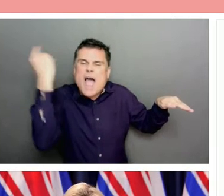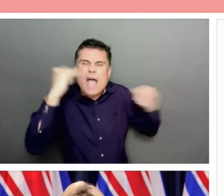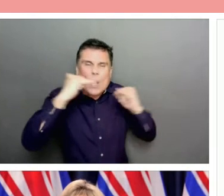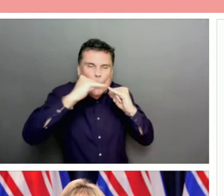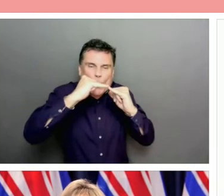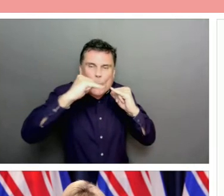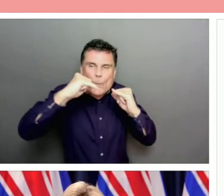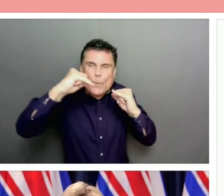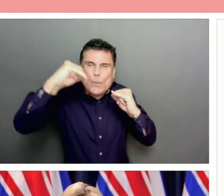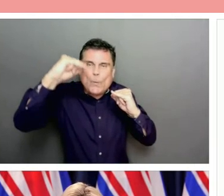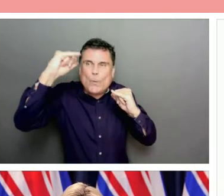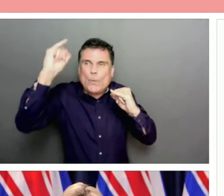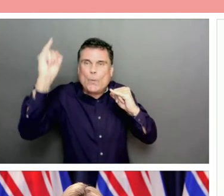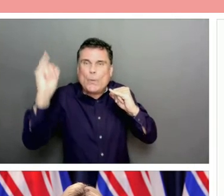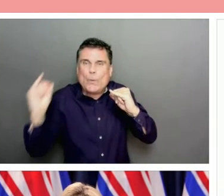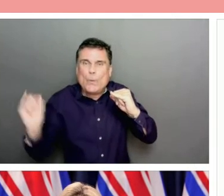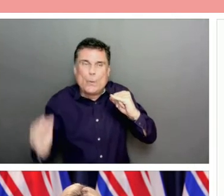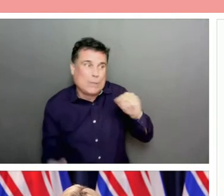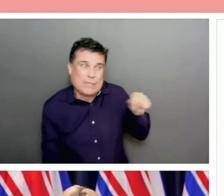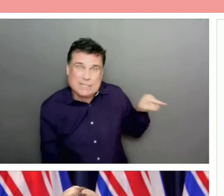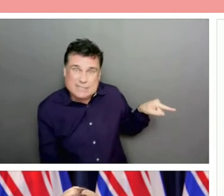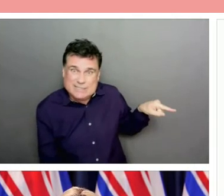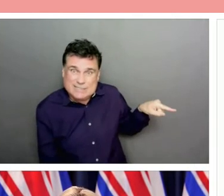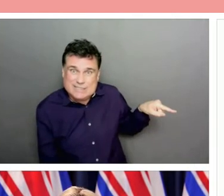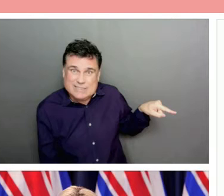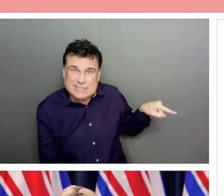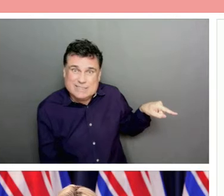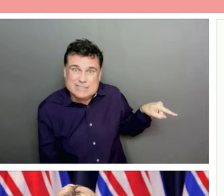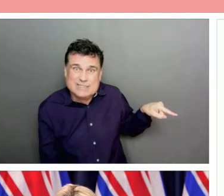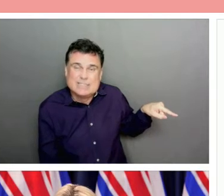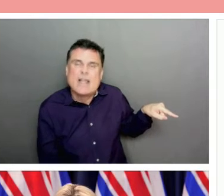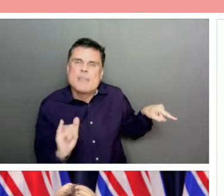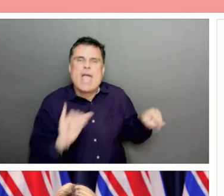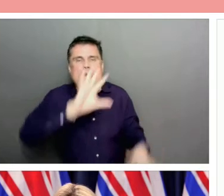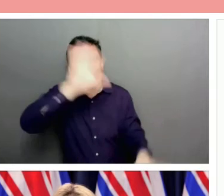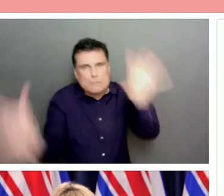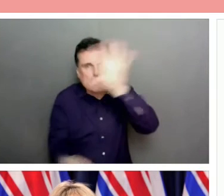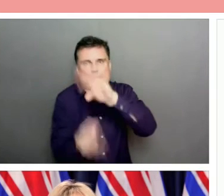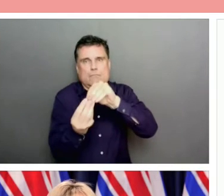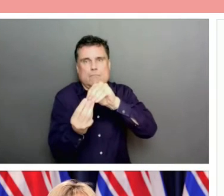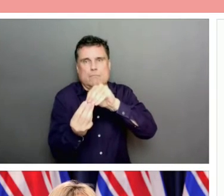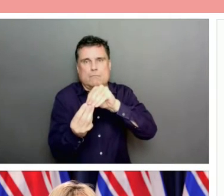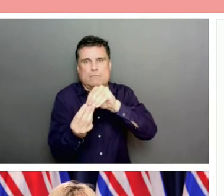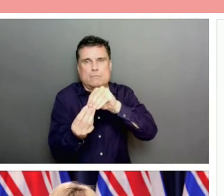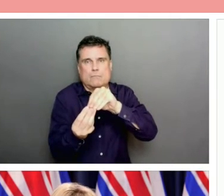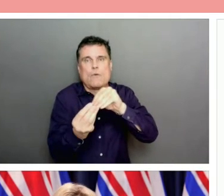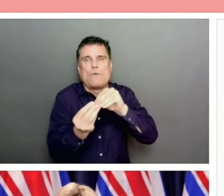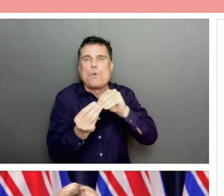population, which again peaked in the middle of November and has now again